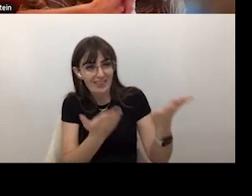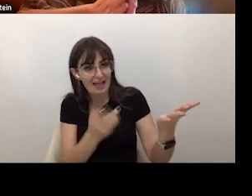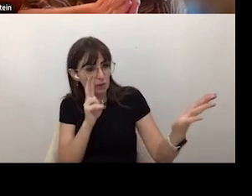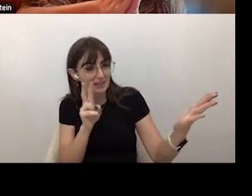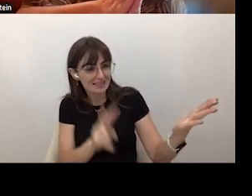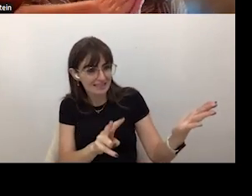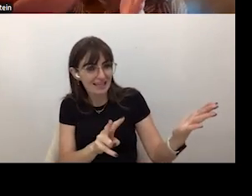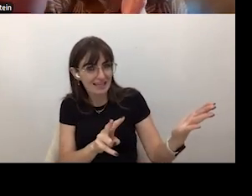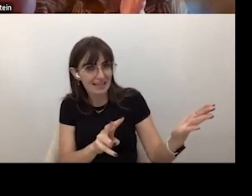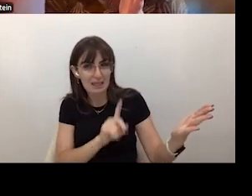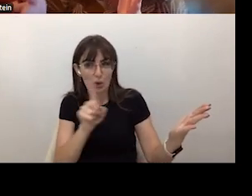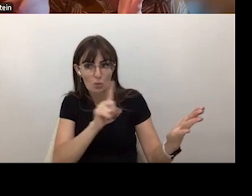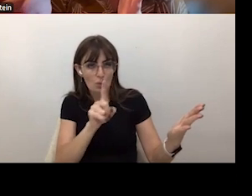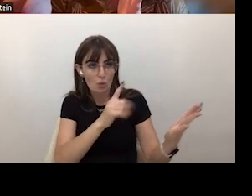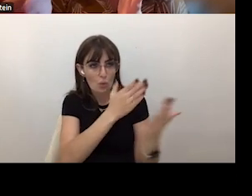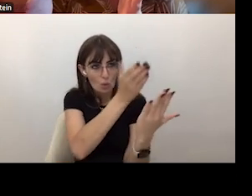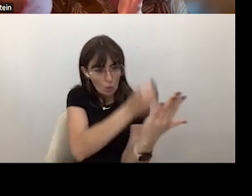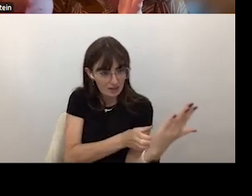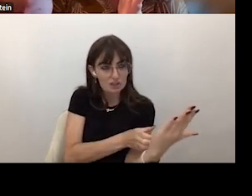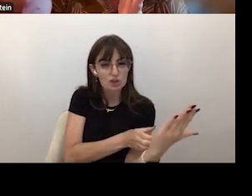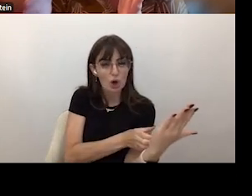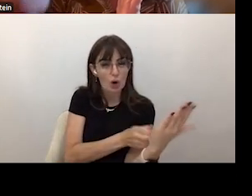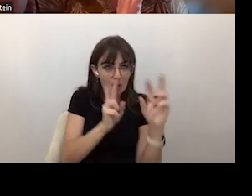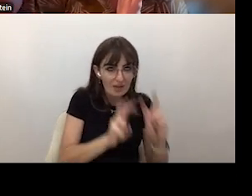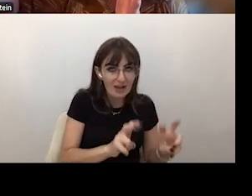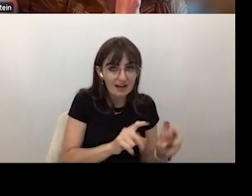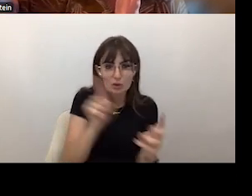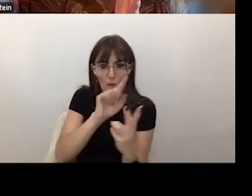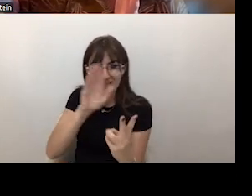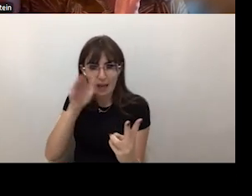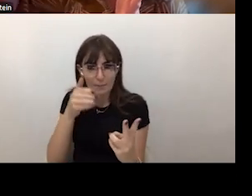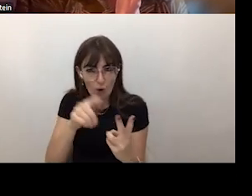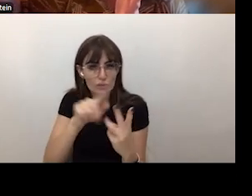is it my analysis shows, and what is the approach that I want to take, what is my fundraising goal